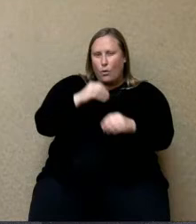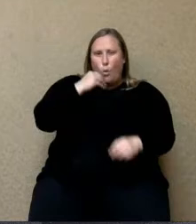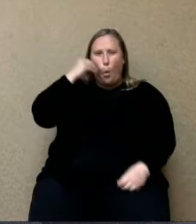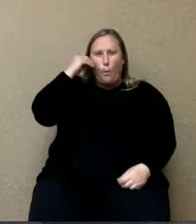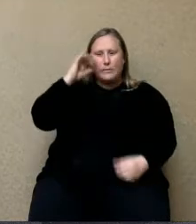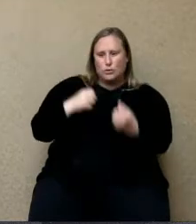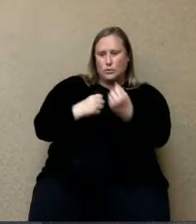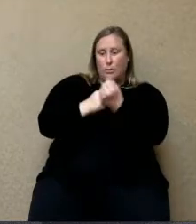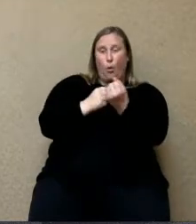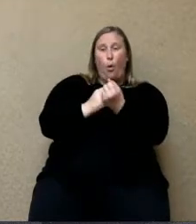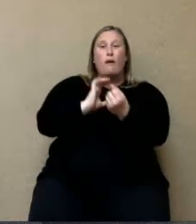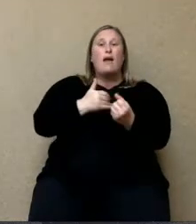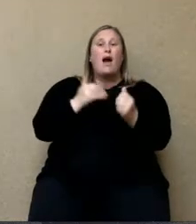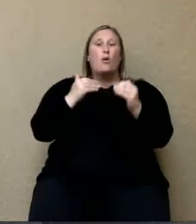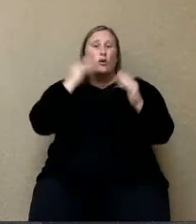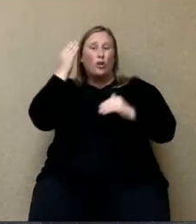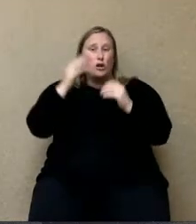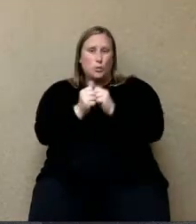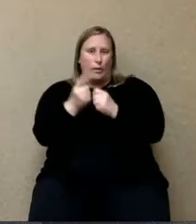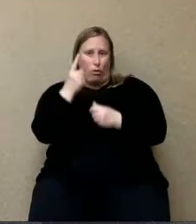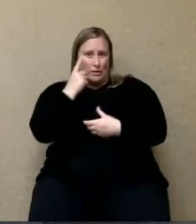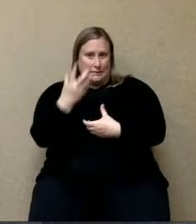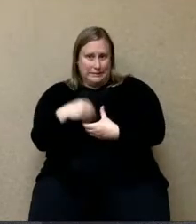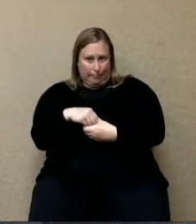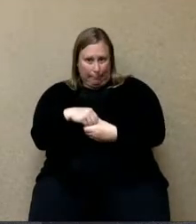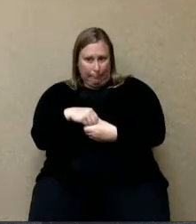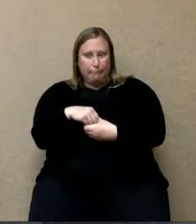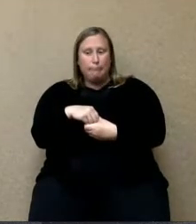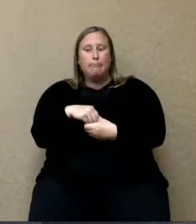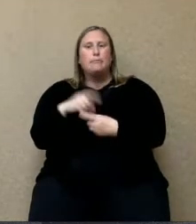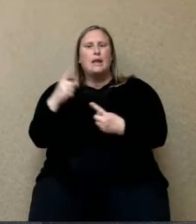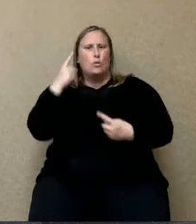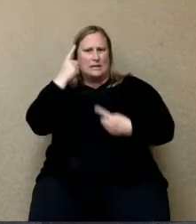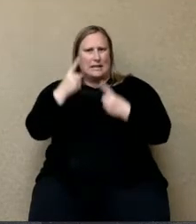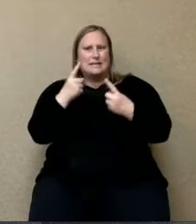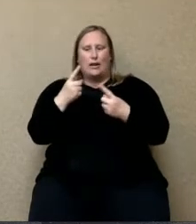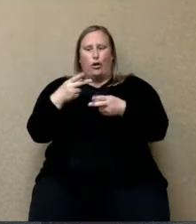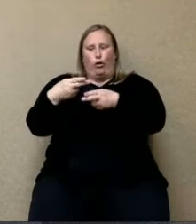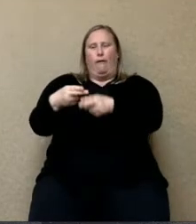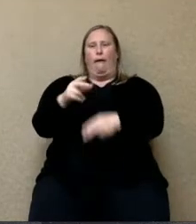support our adults with autism that it was considered assistive technology, even though